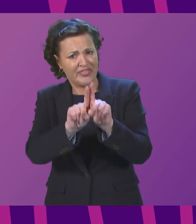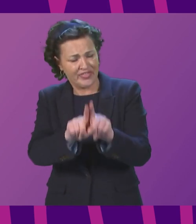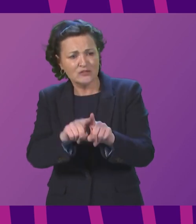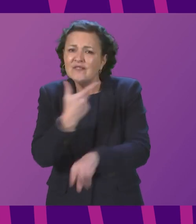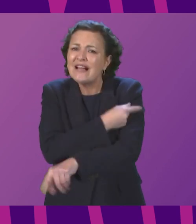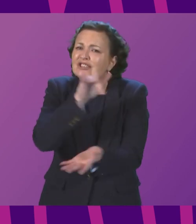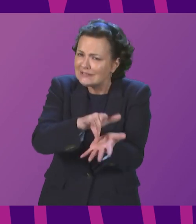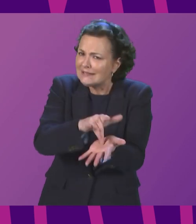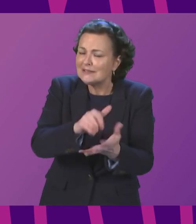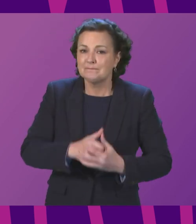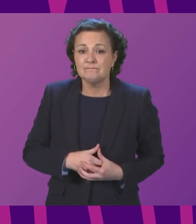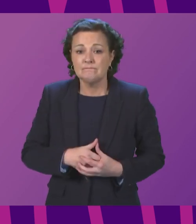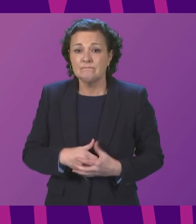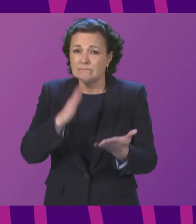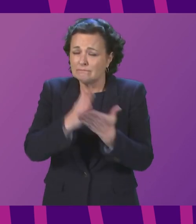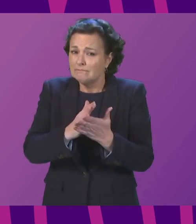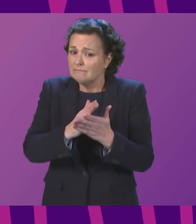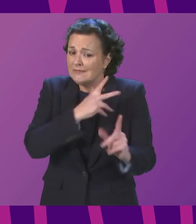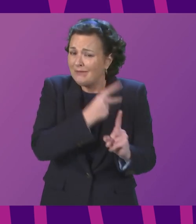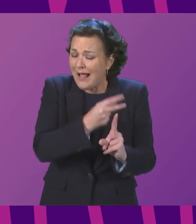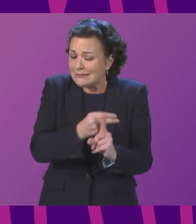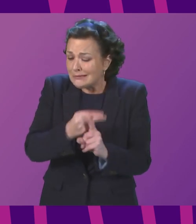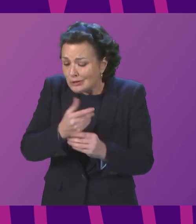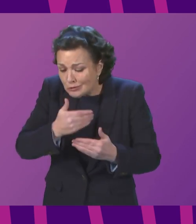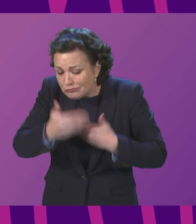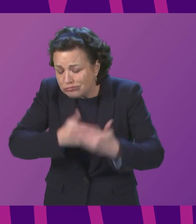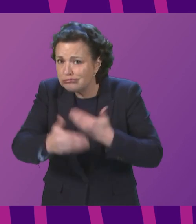The vaccination programme has been an outstanding success, but there are still many people who